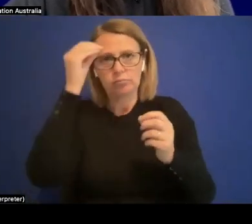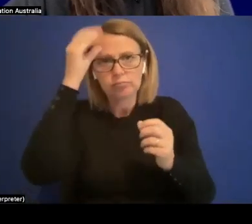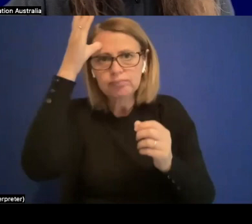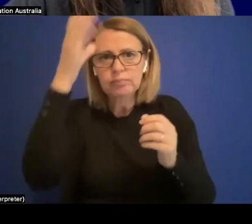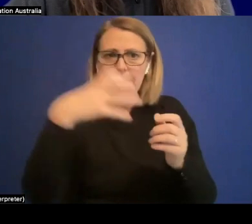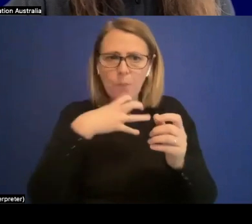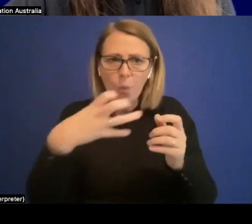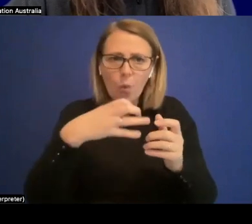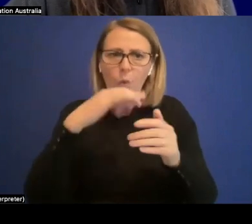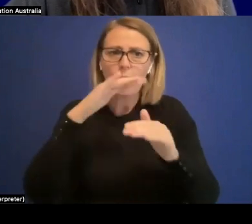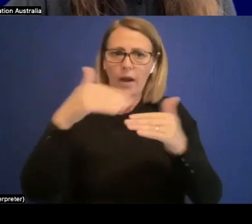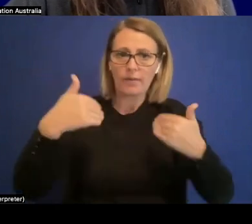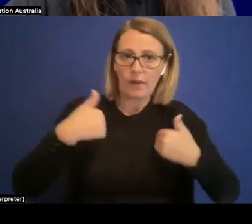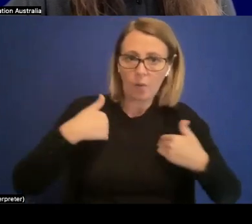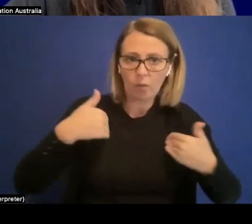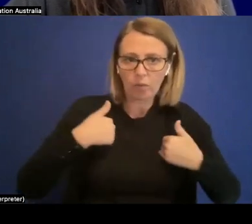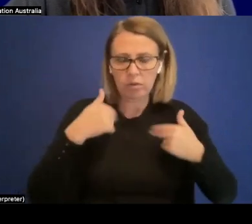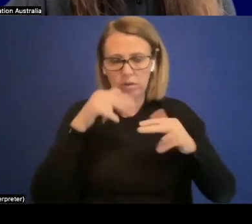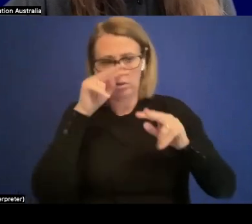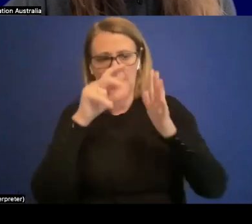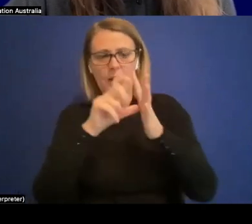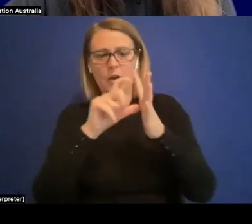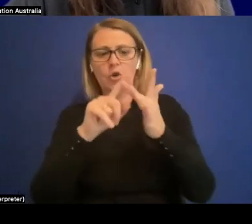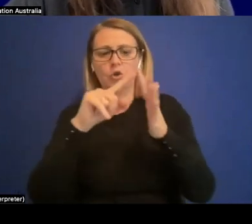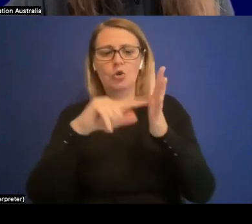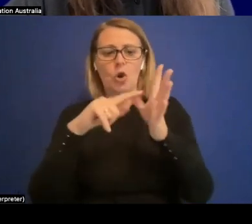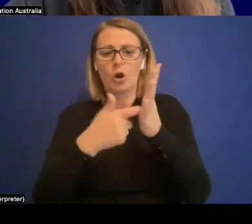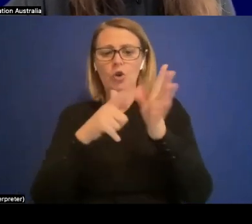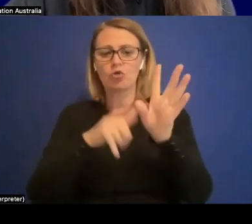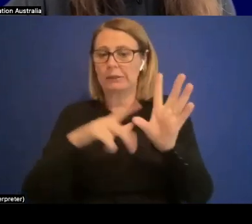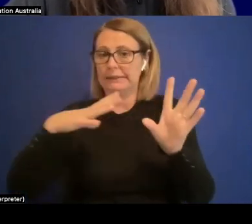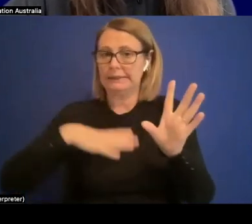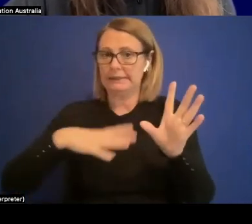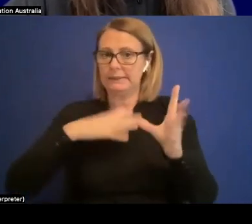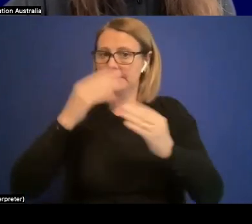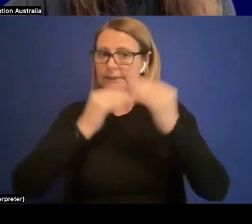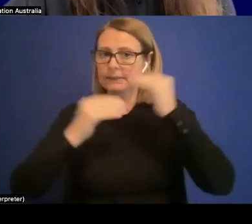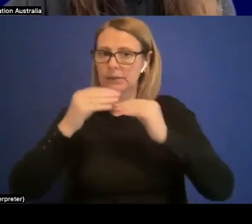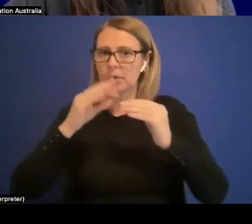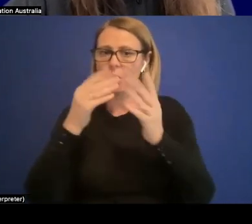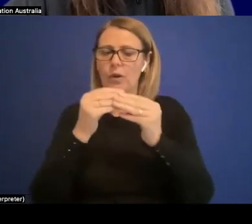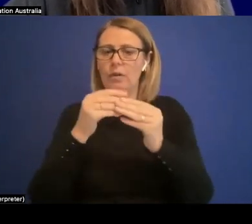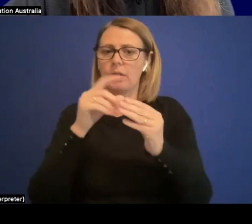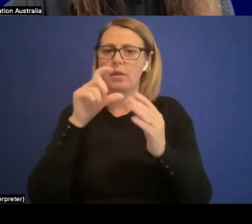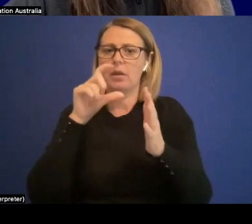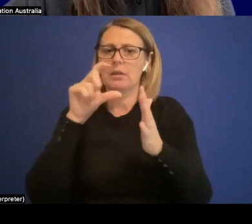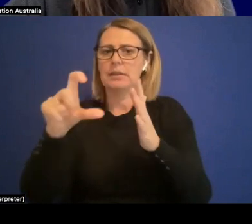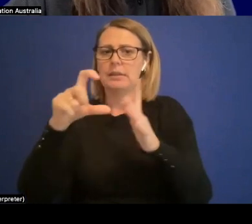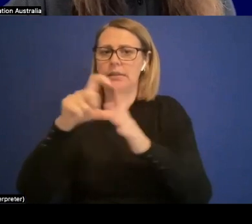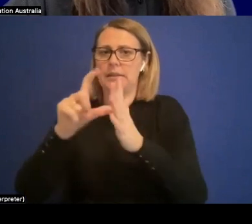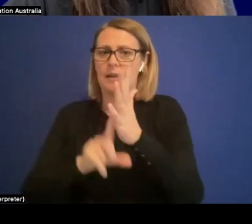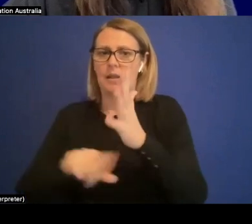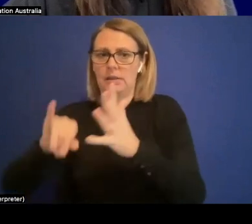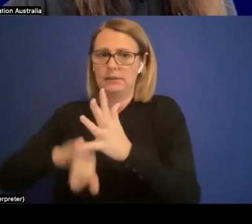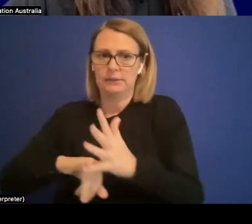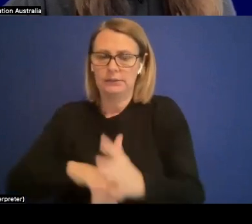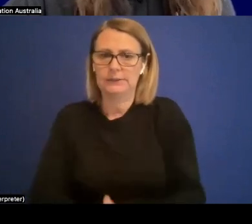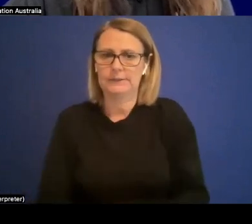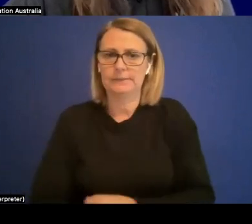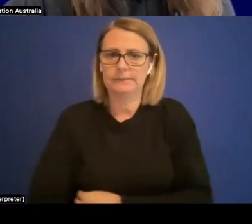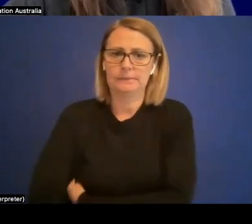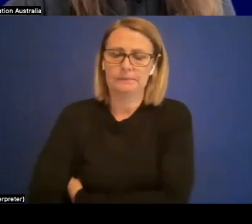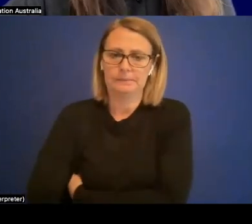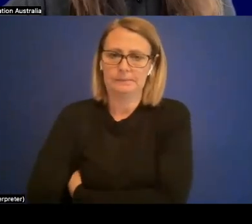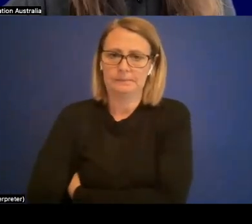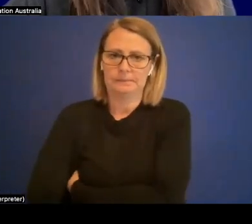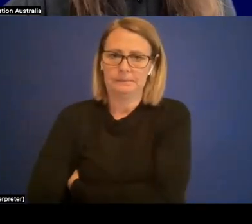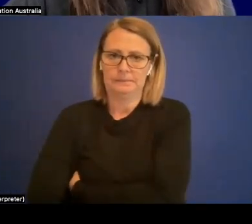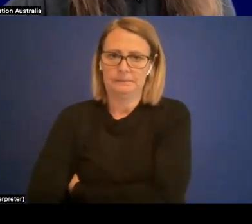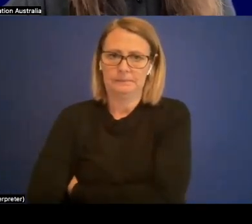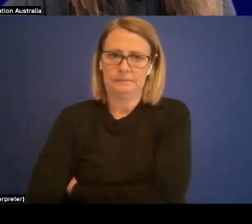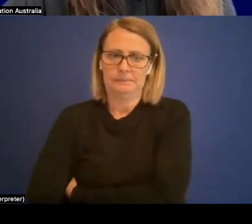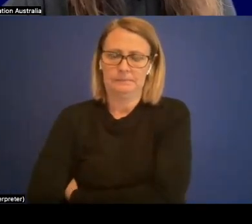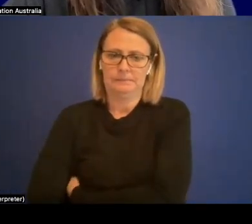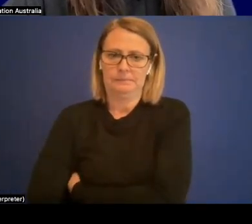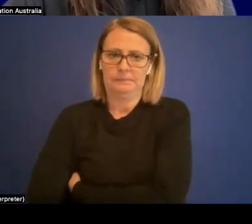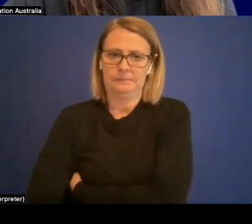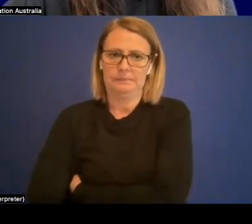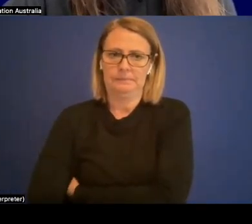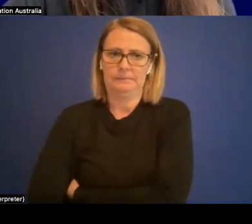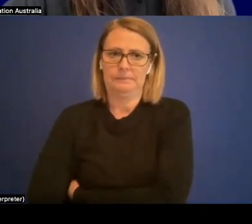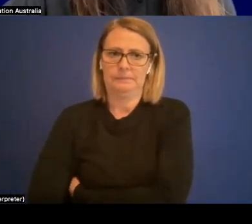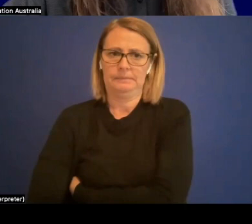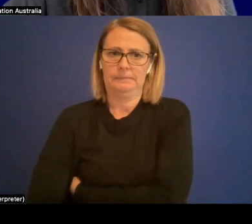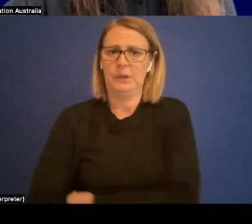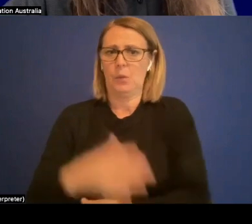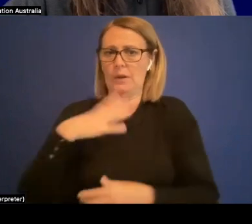the health and dietary needs of someone with Cornelia de Lange syndrome and needed more history